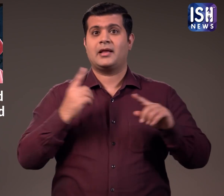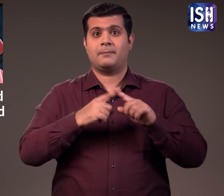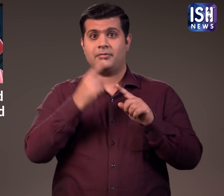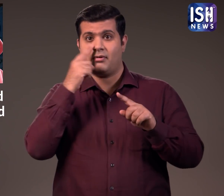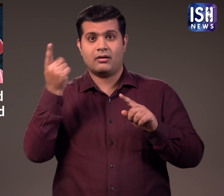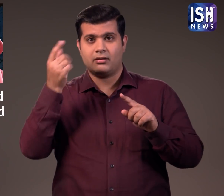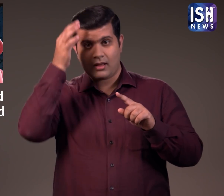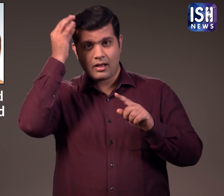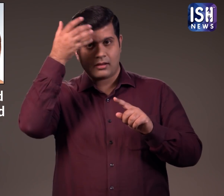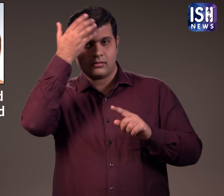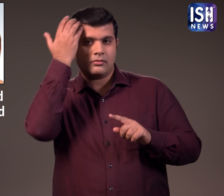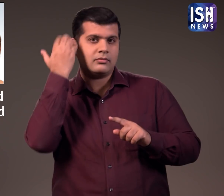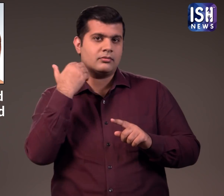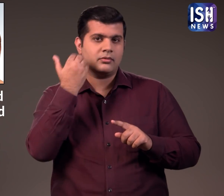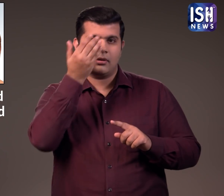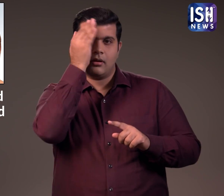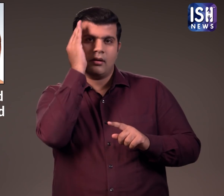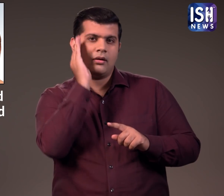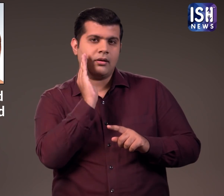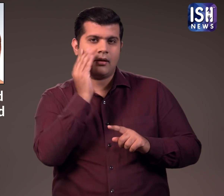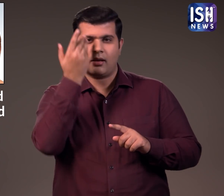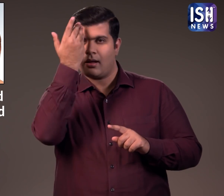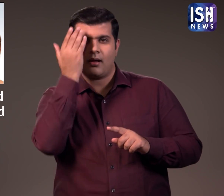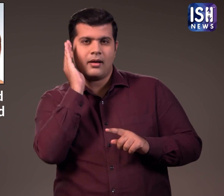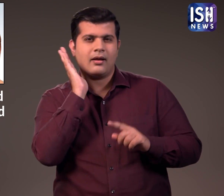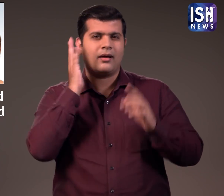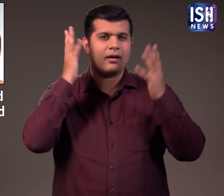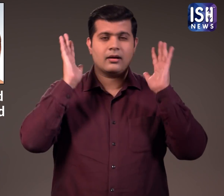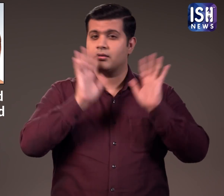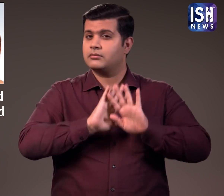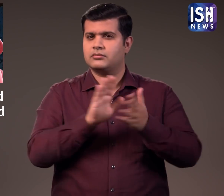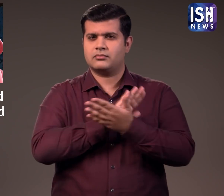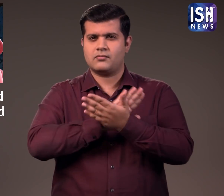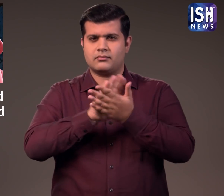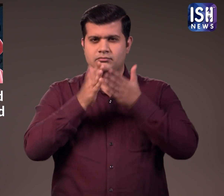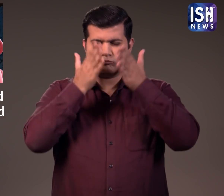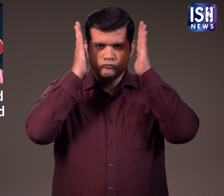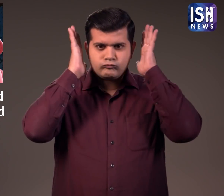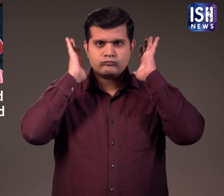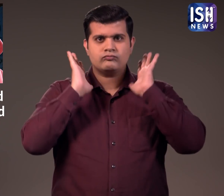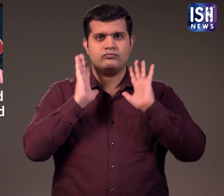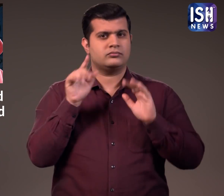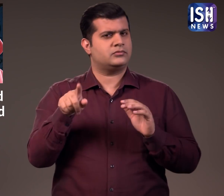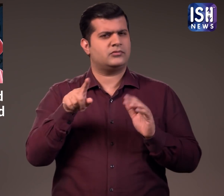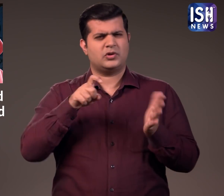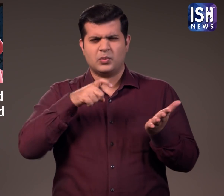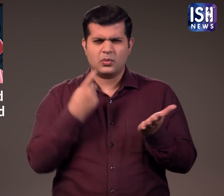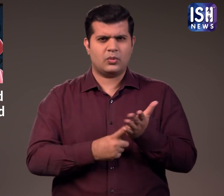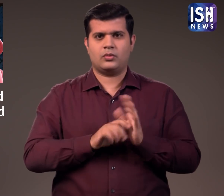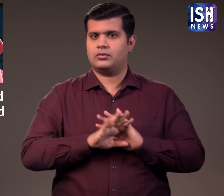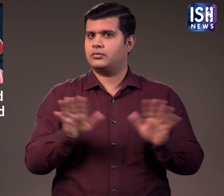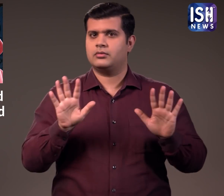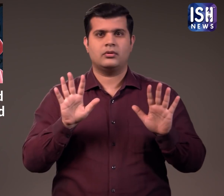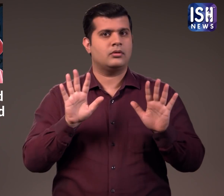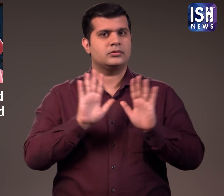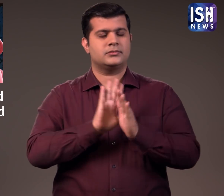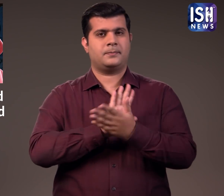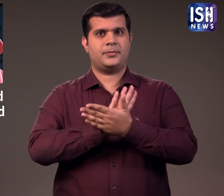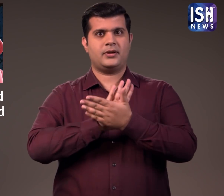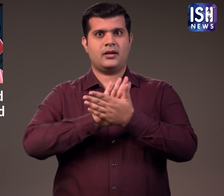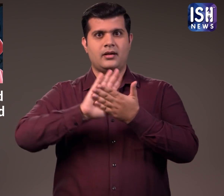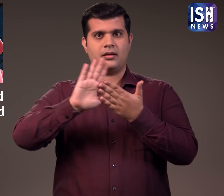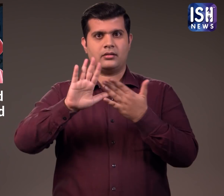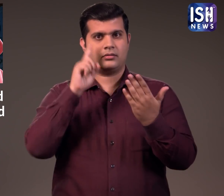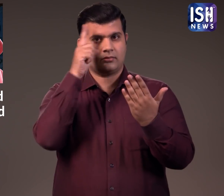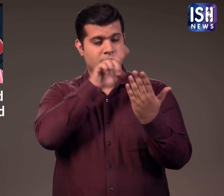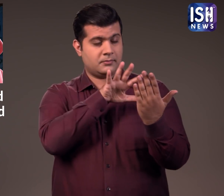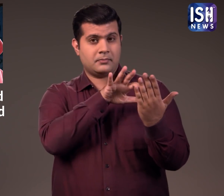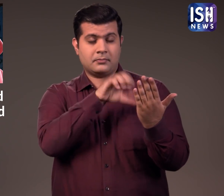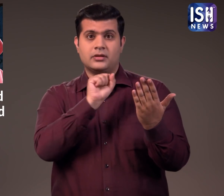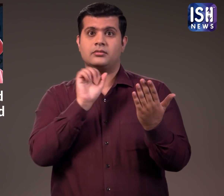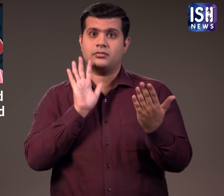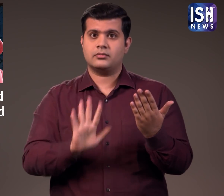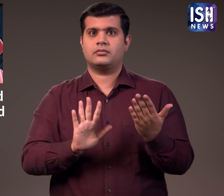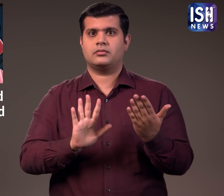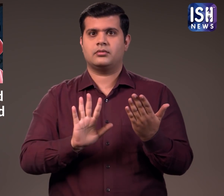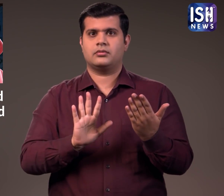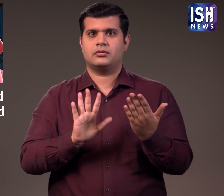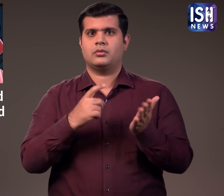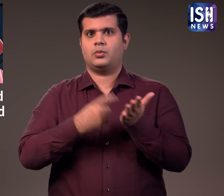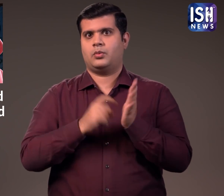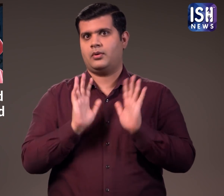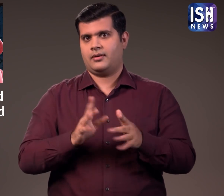Girls are not allowed to cover their face. The face should be clearly visible.